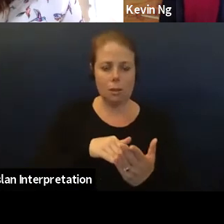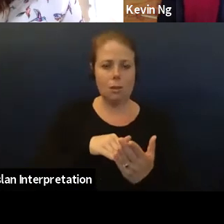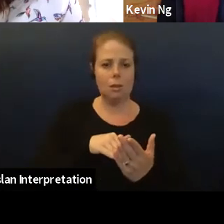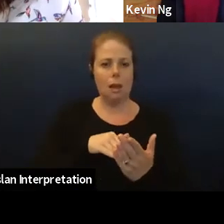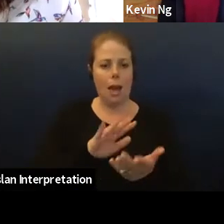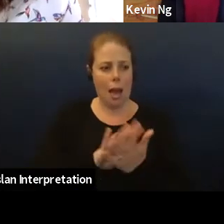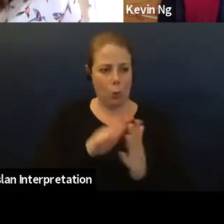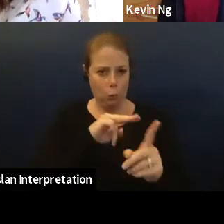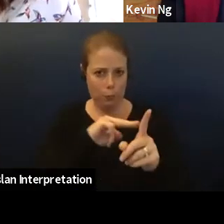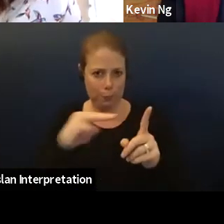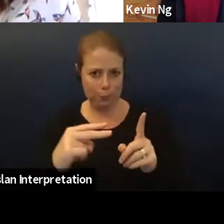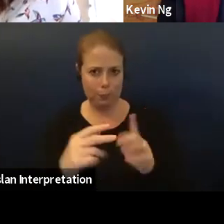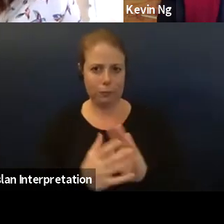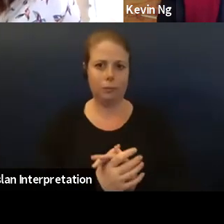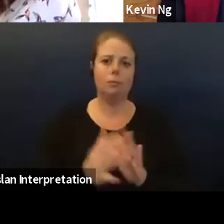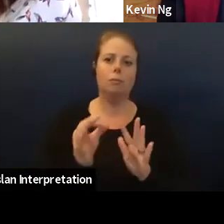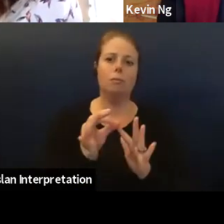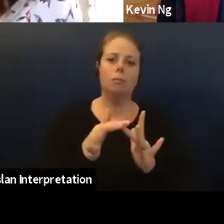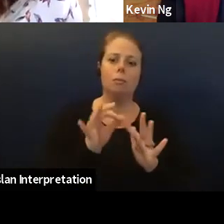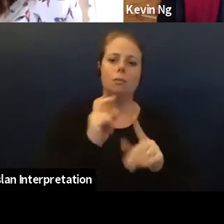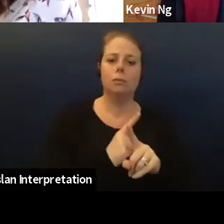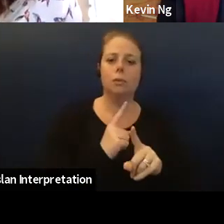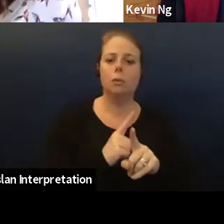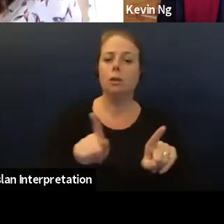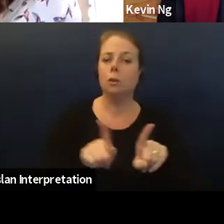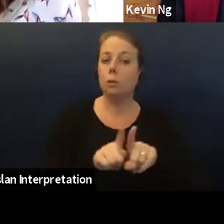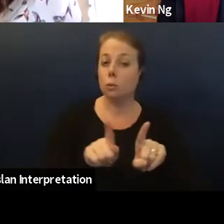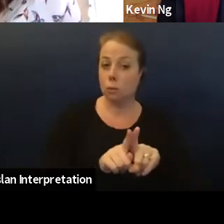that as well. There are Australia Council staff in the meeting,